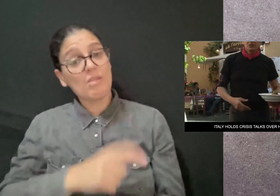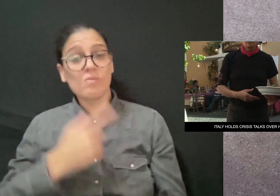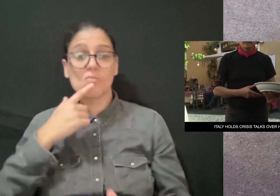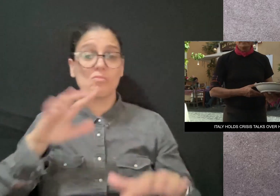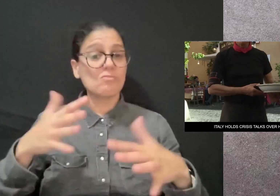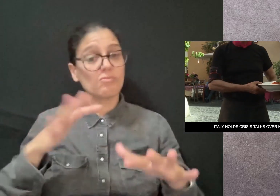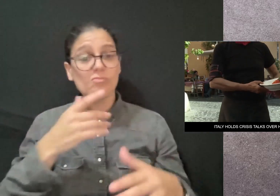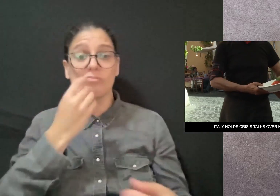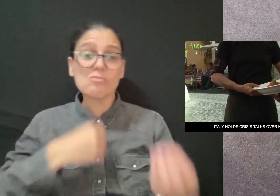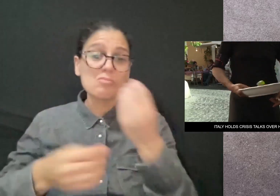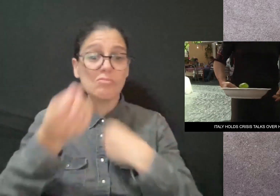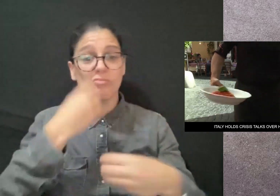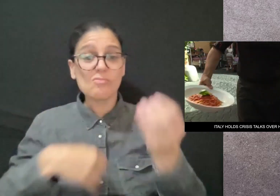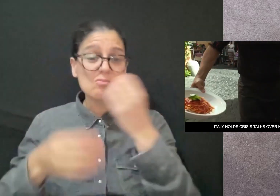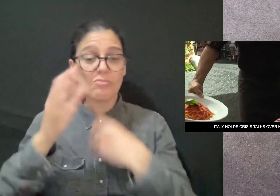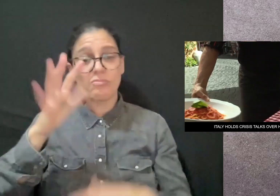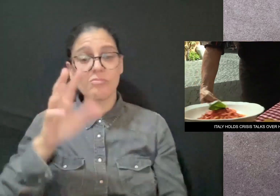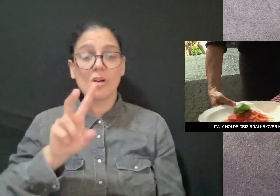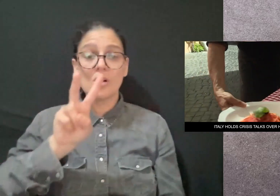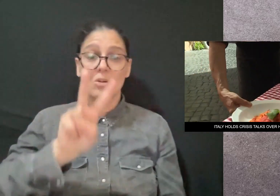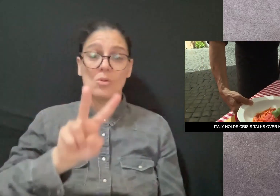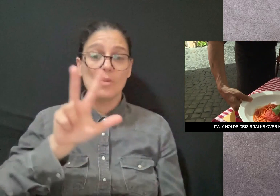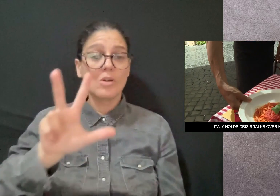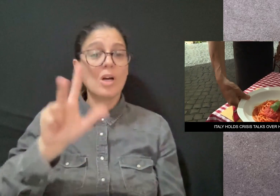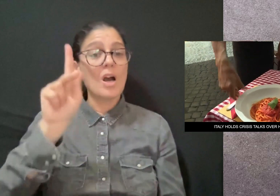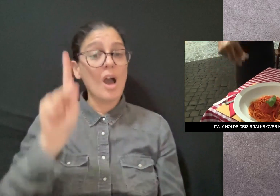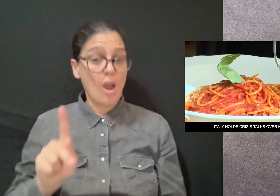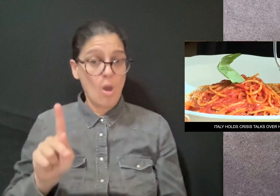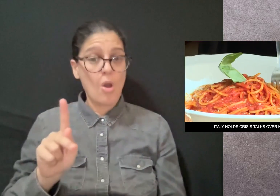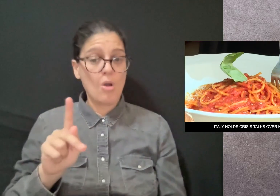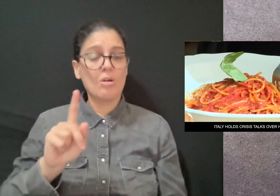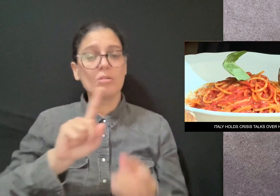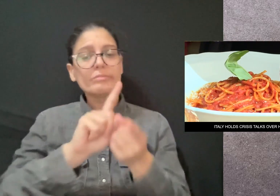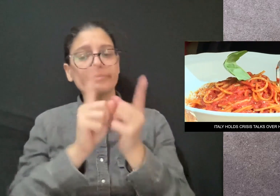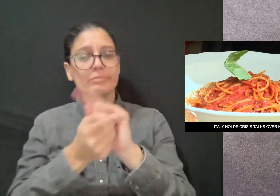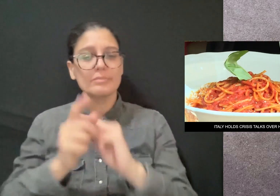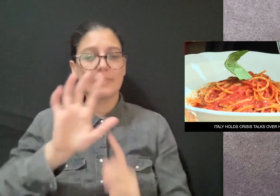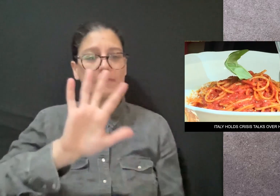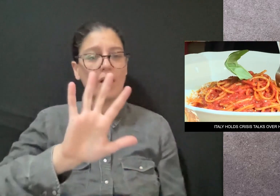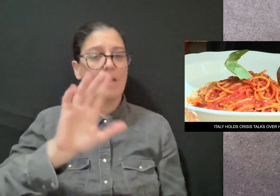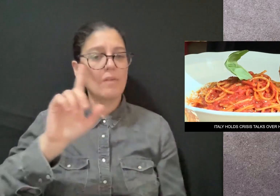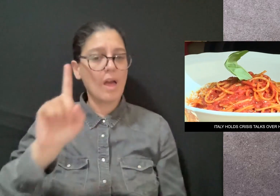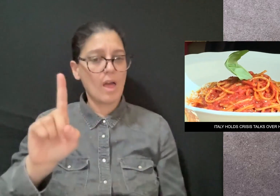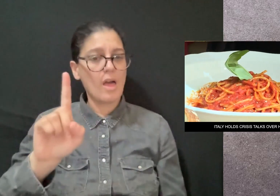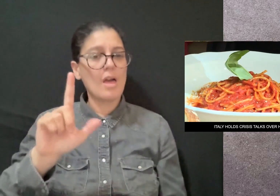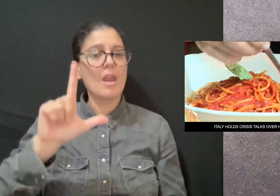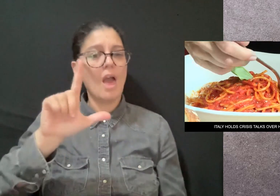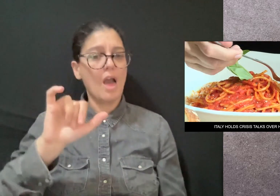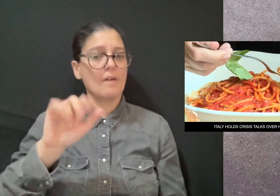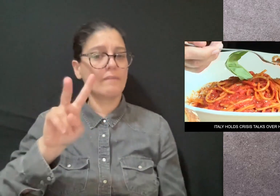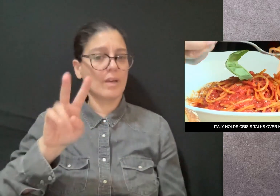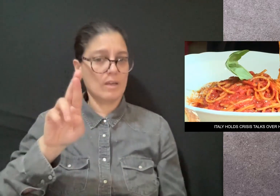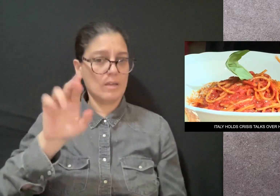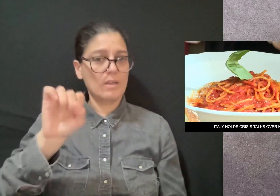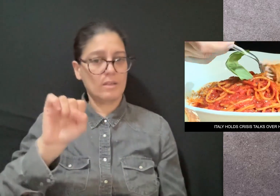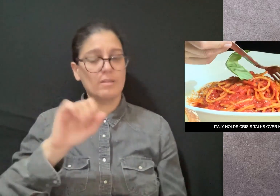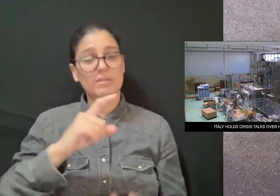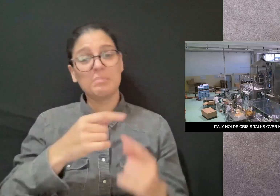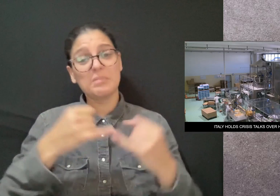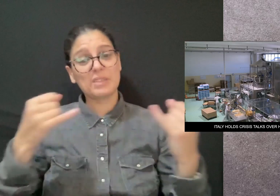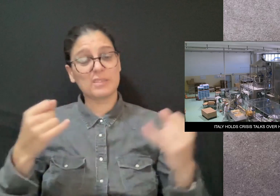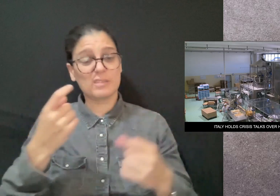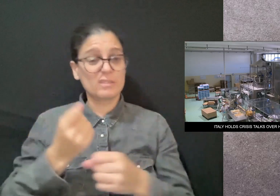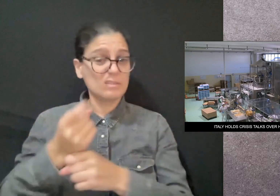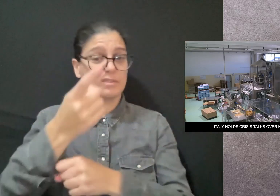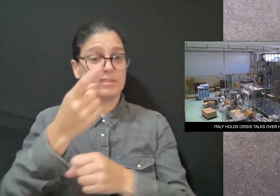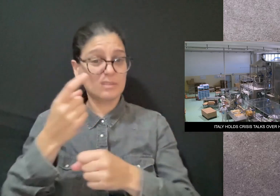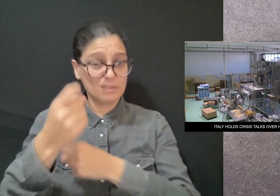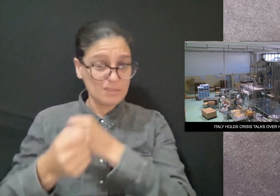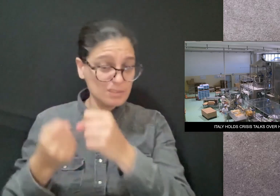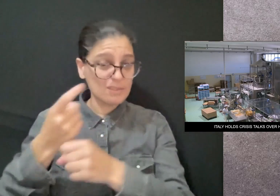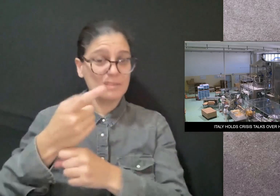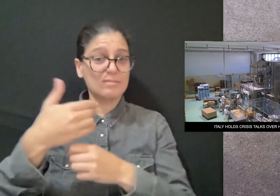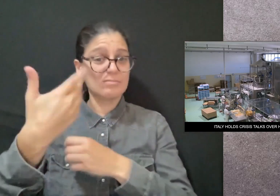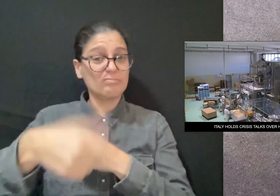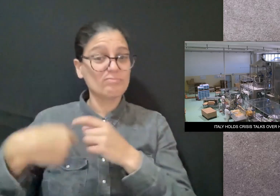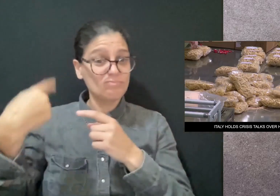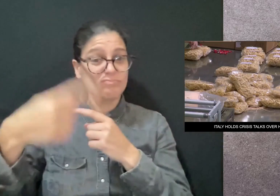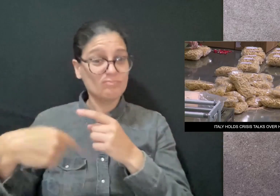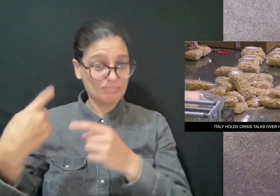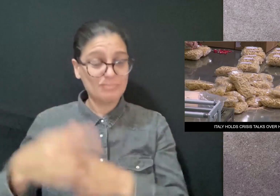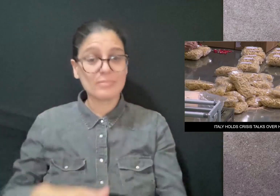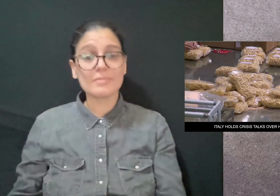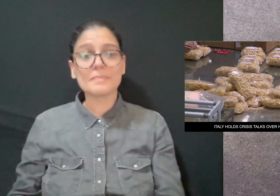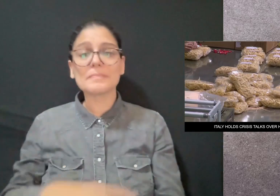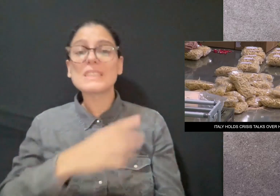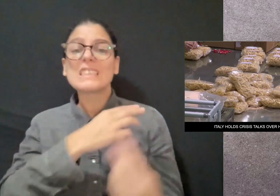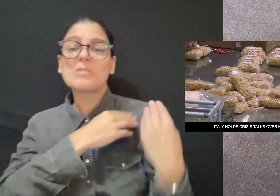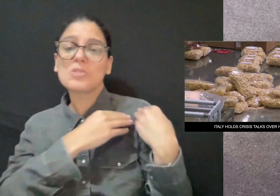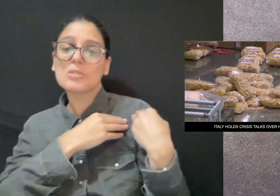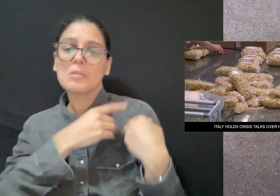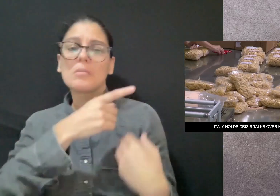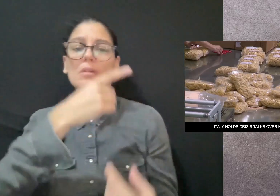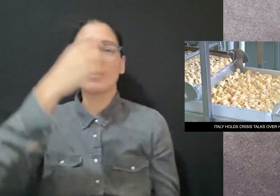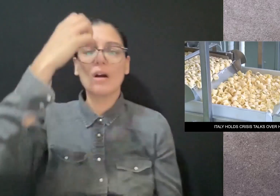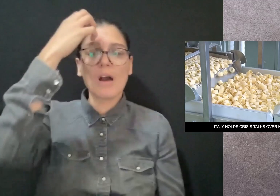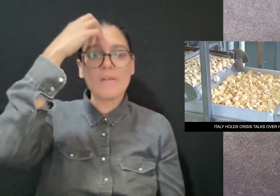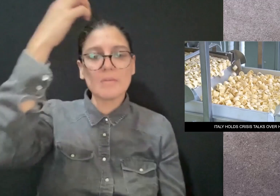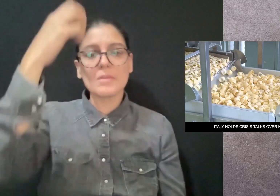consumes about 23 kg or 51 pounds of pasta each year